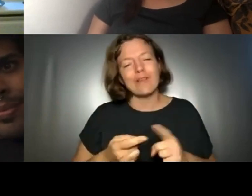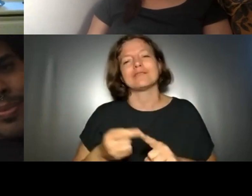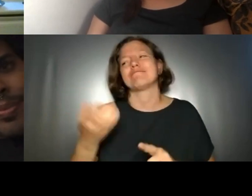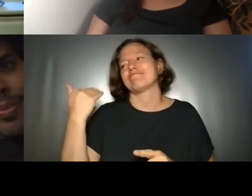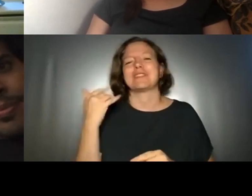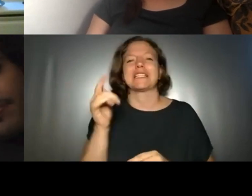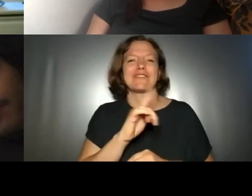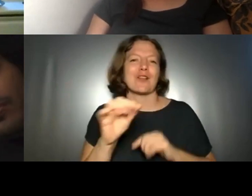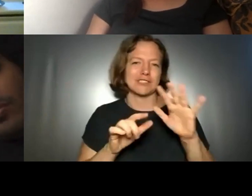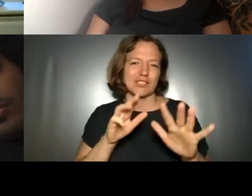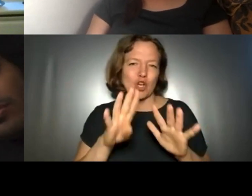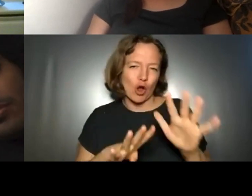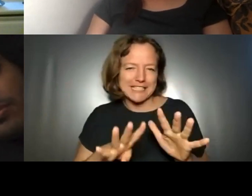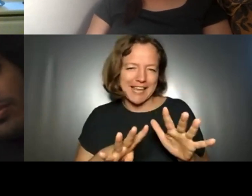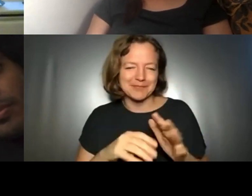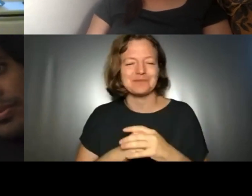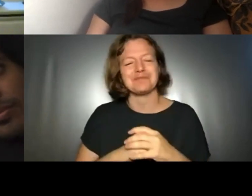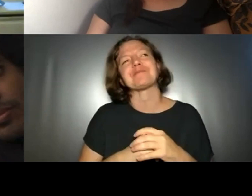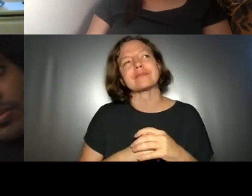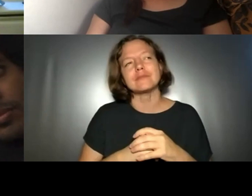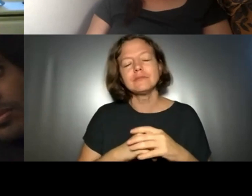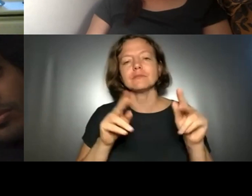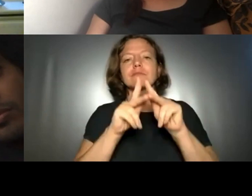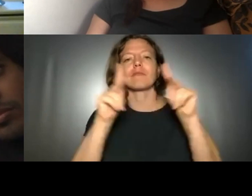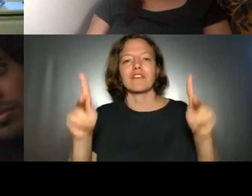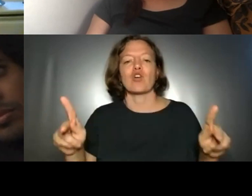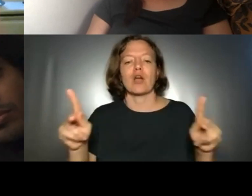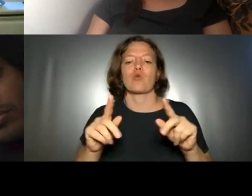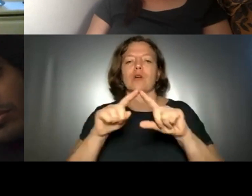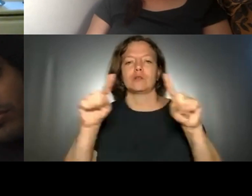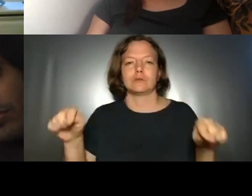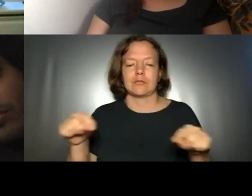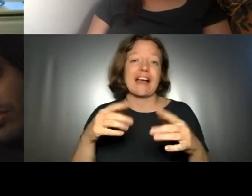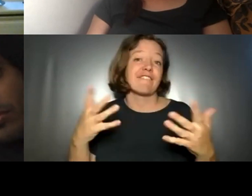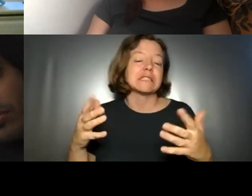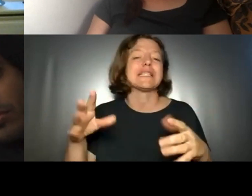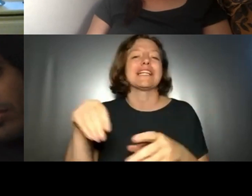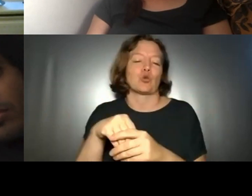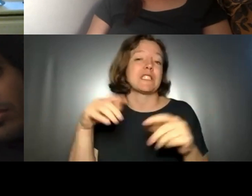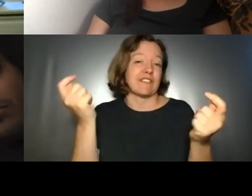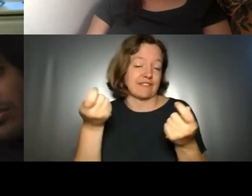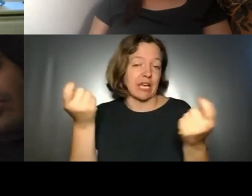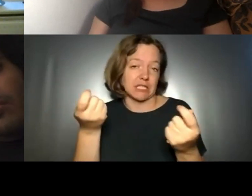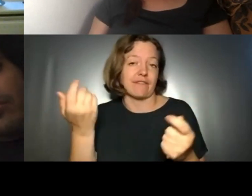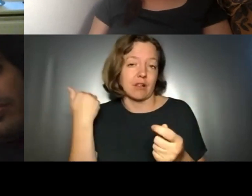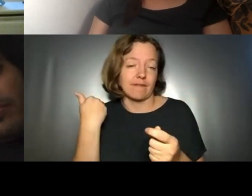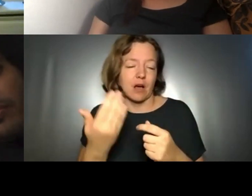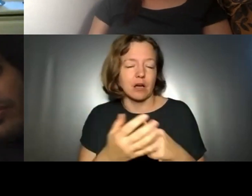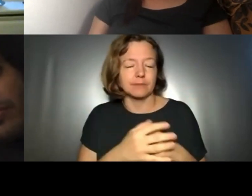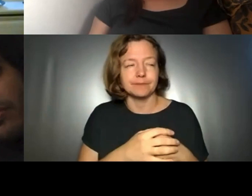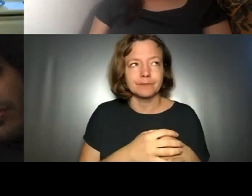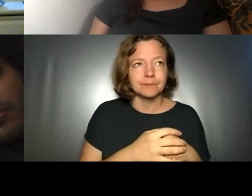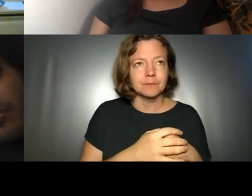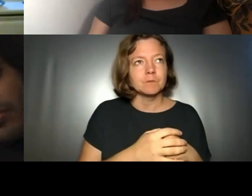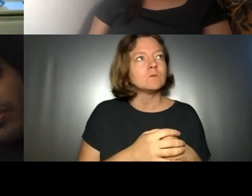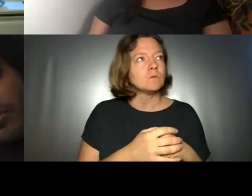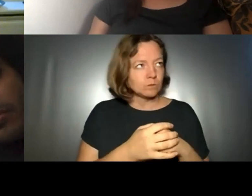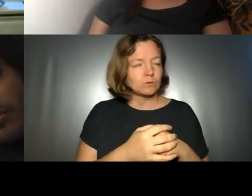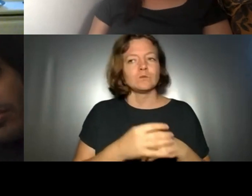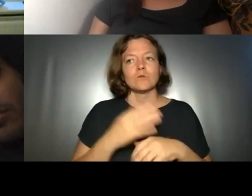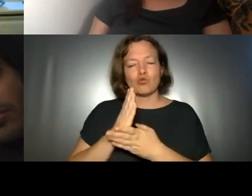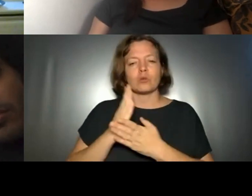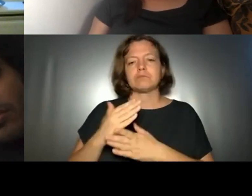which was also in the framework of an inclusive festival that has been there for many years, even decades.